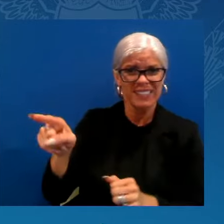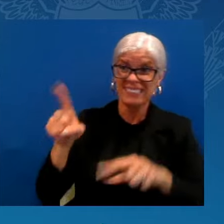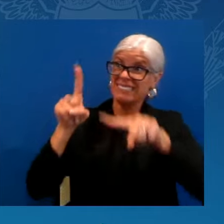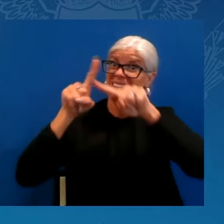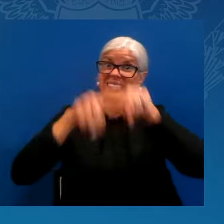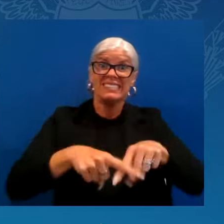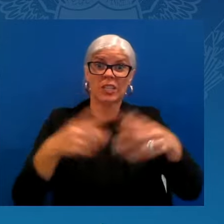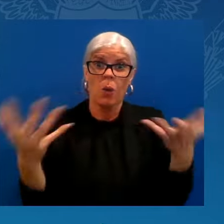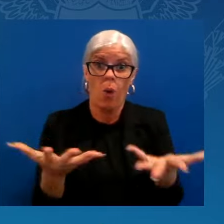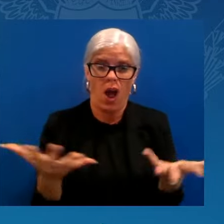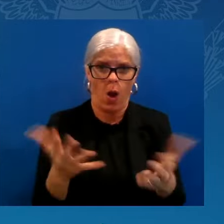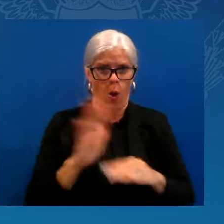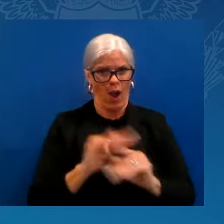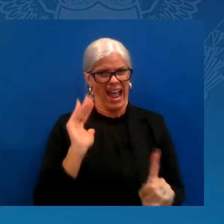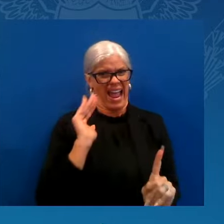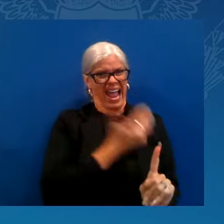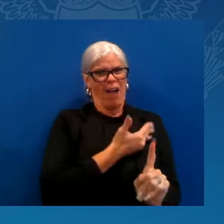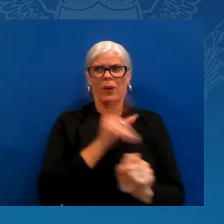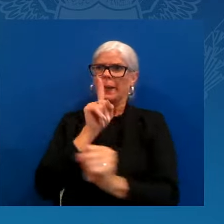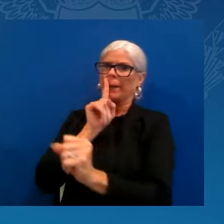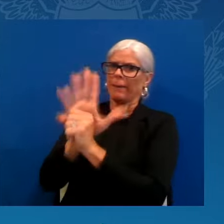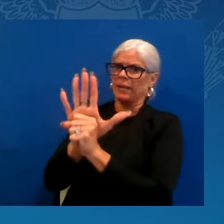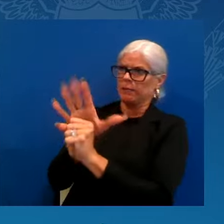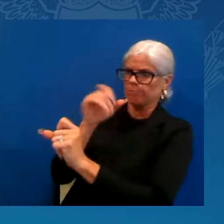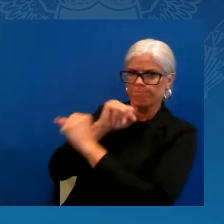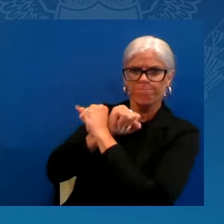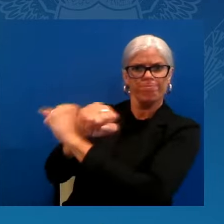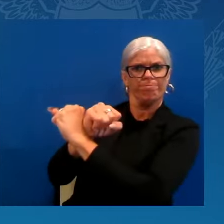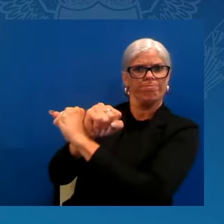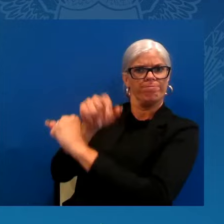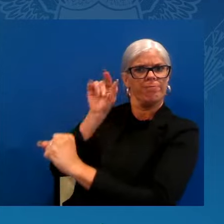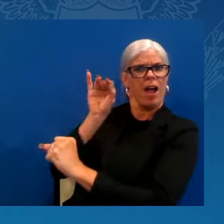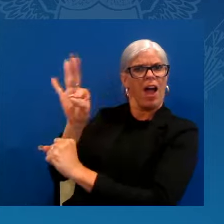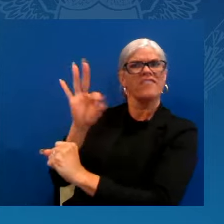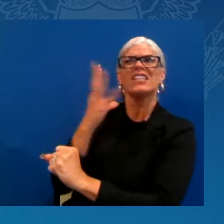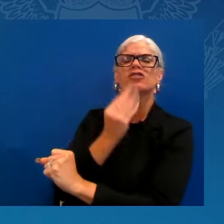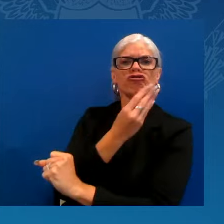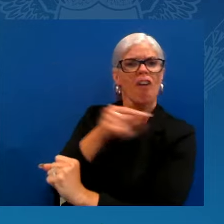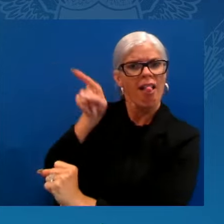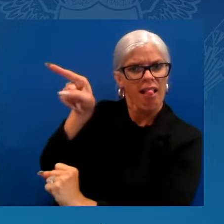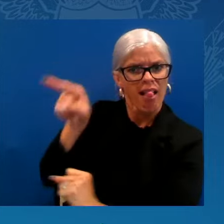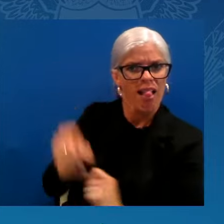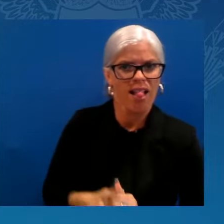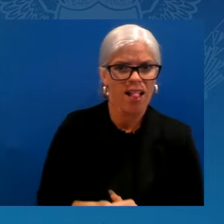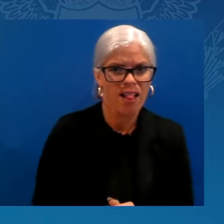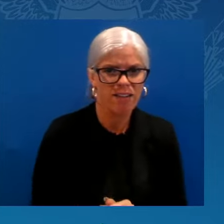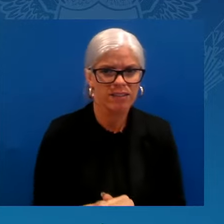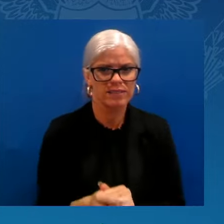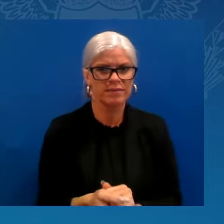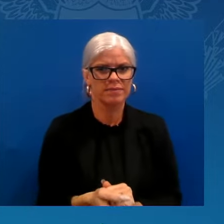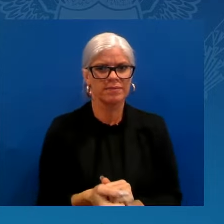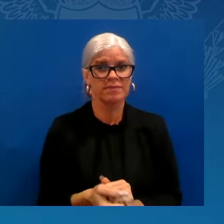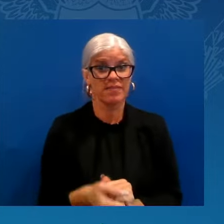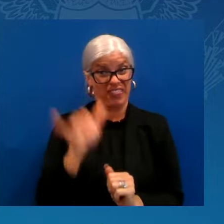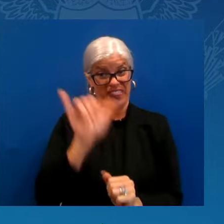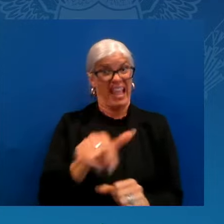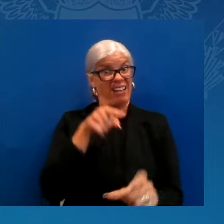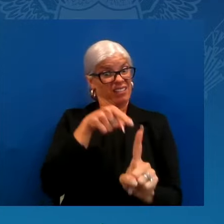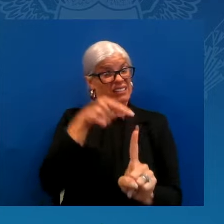This commitment.